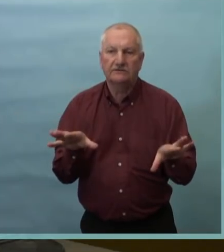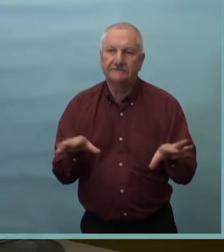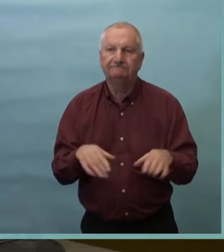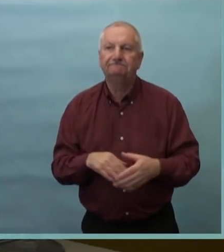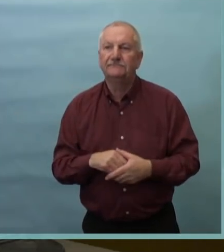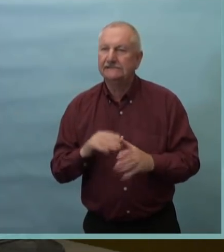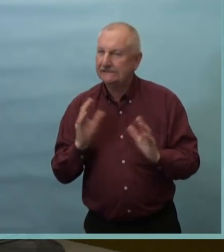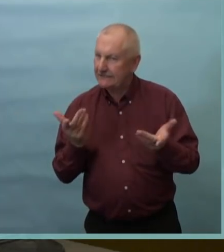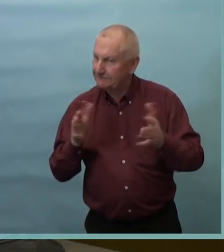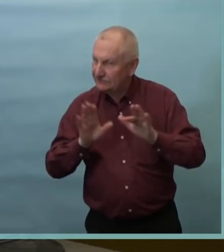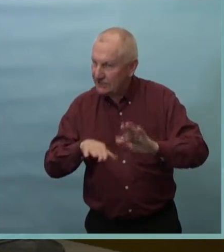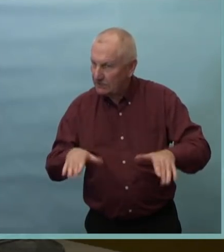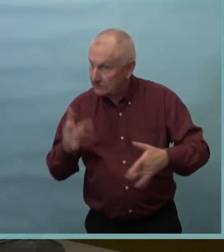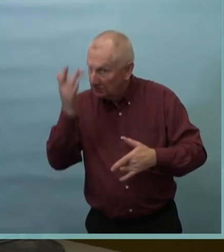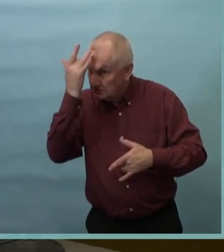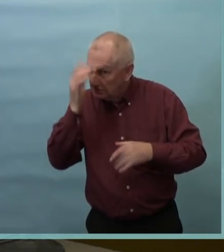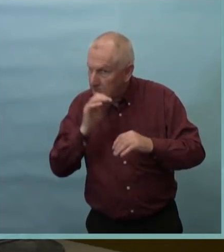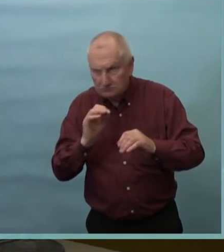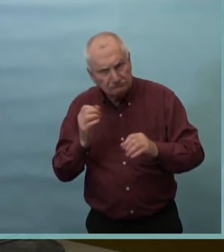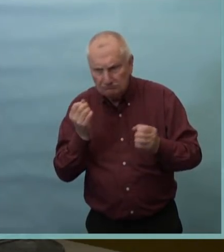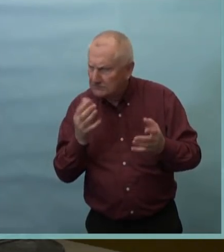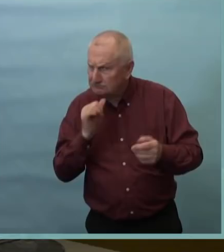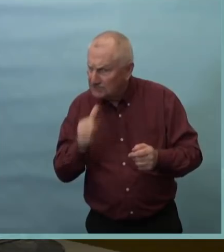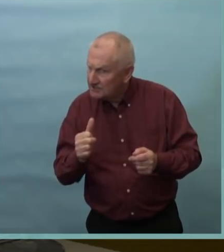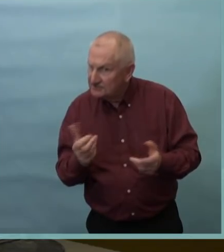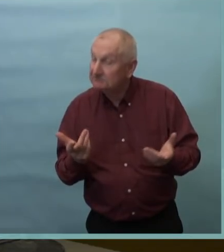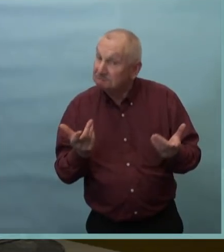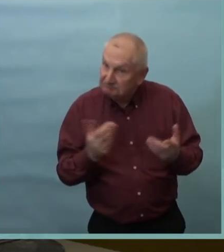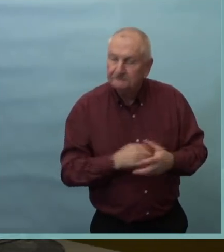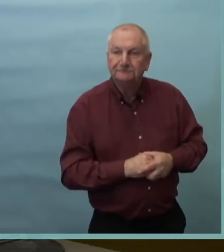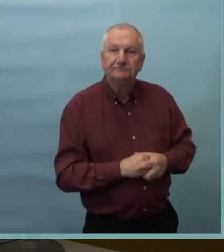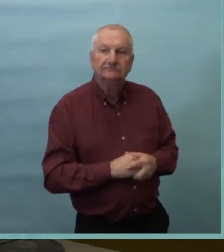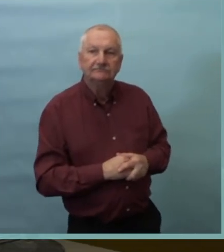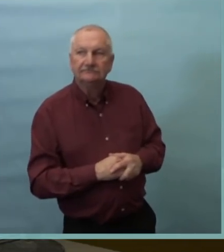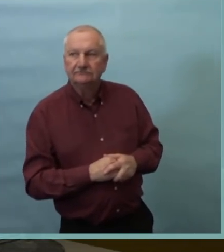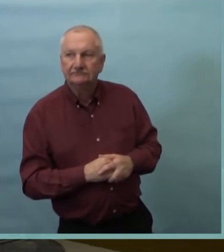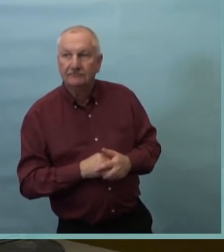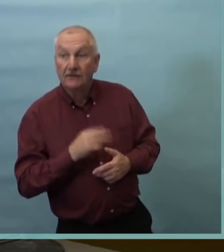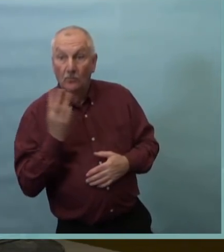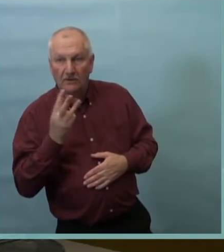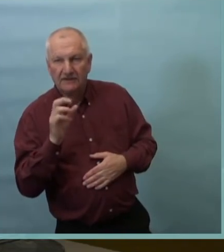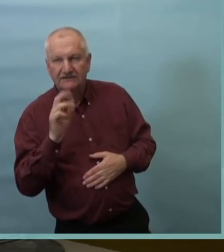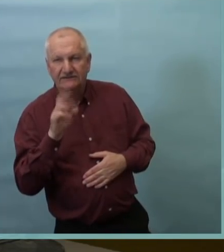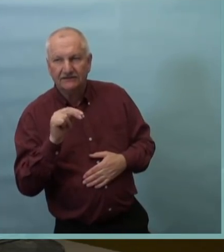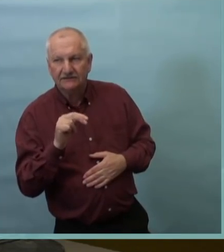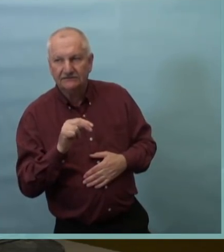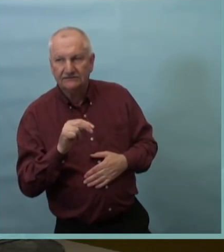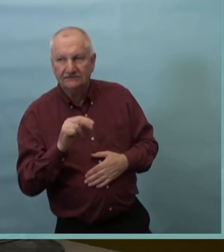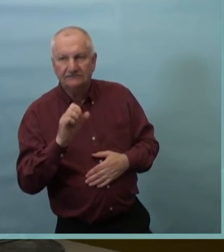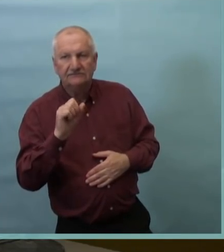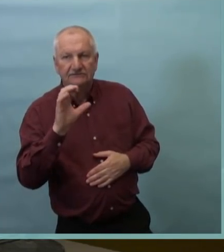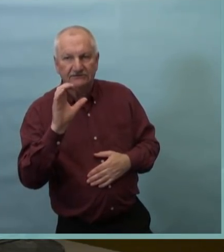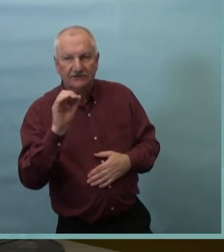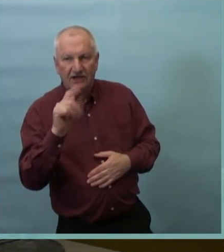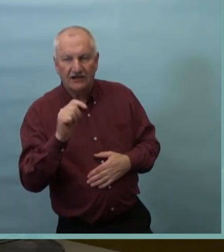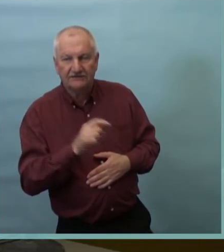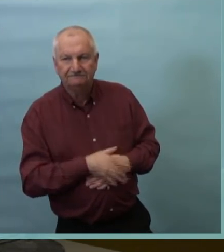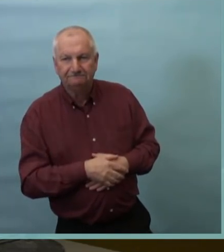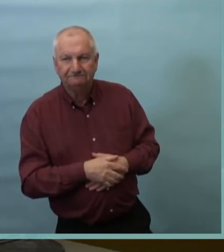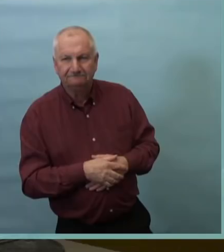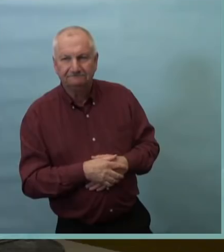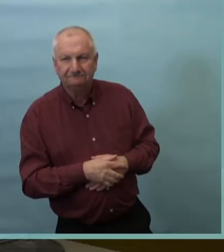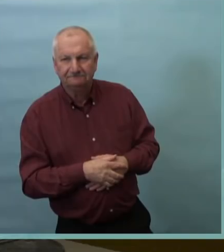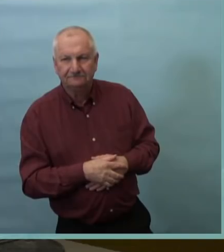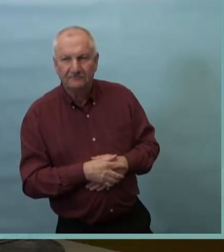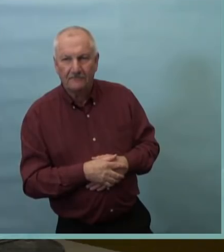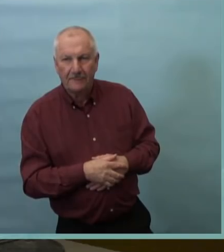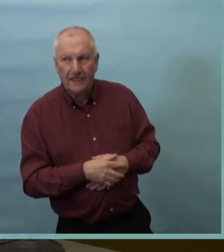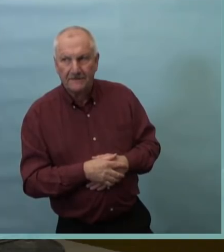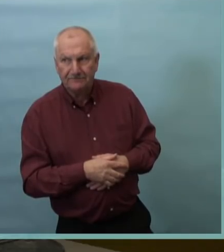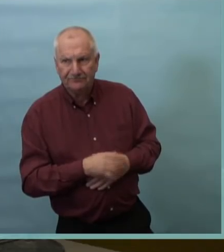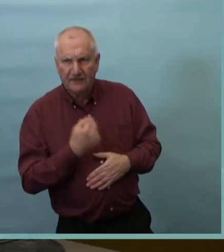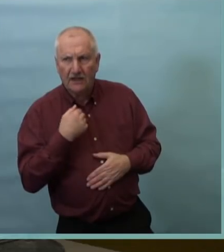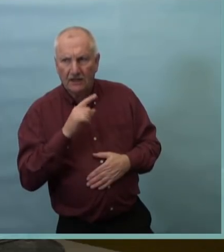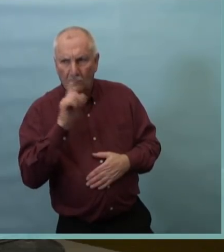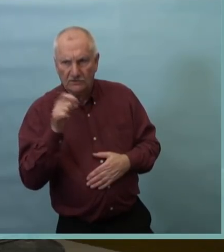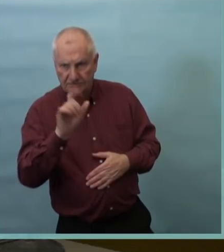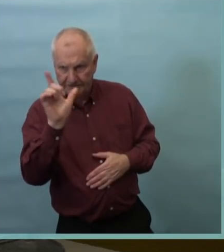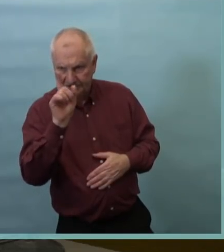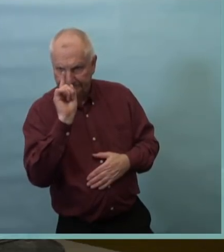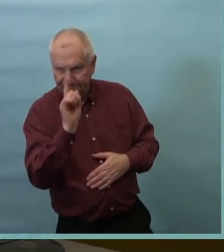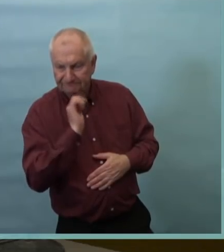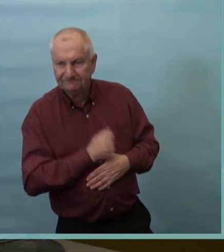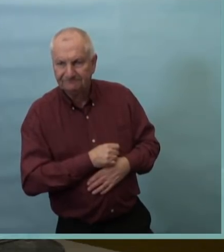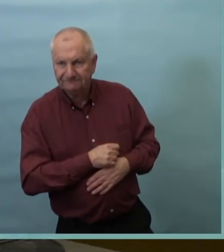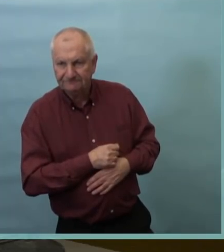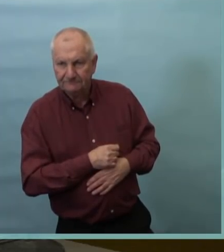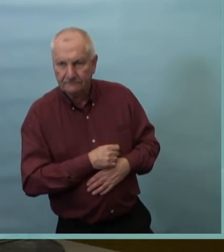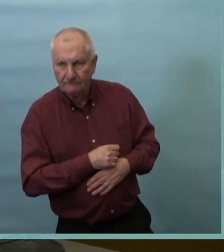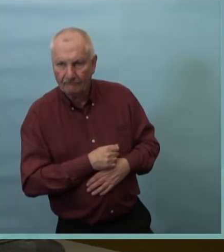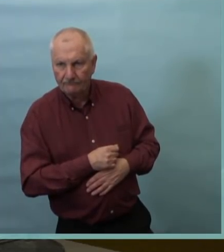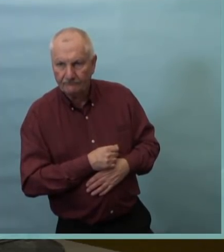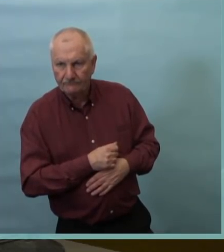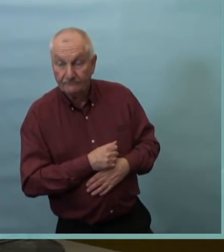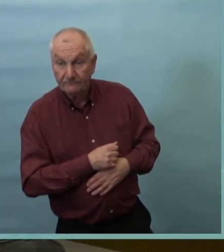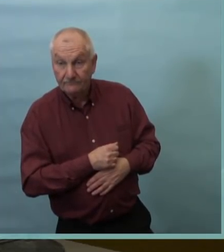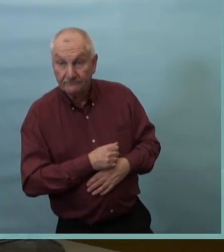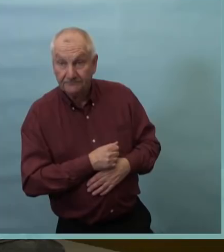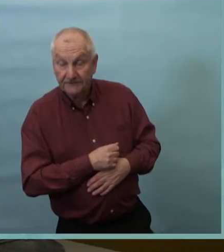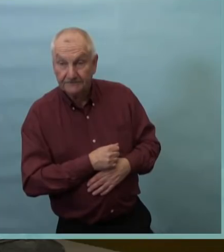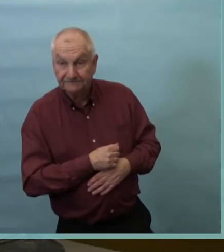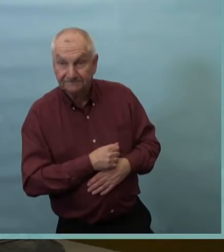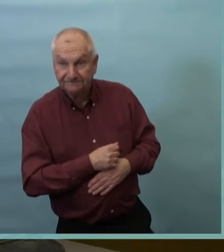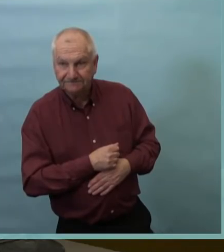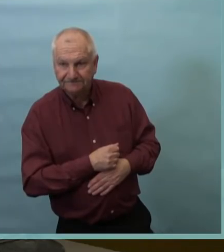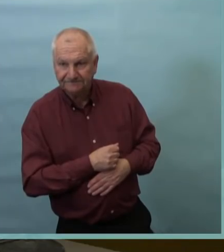the Winnipeg Sun Scott but not to worry but I guess you know when when you just